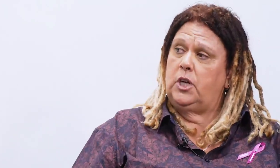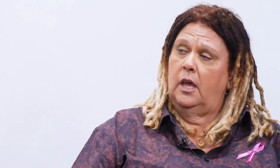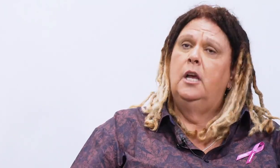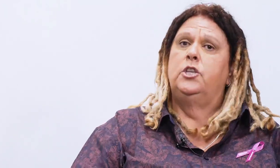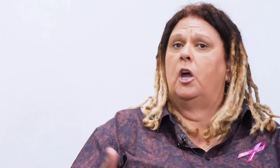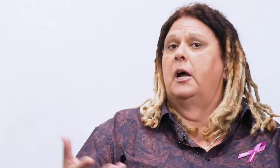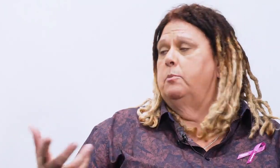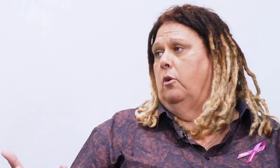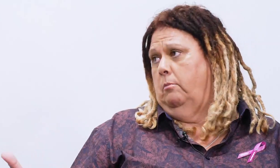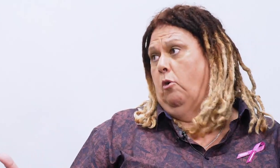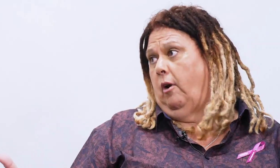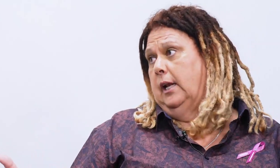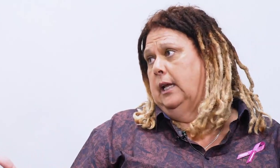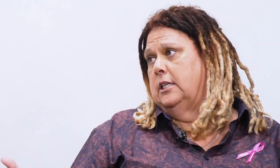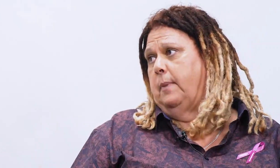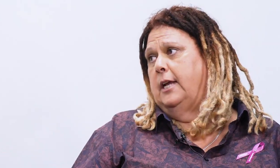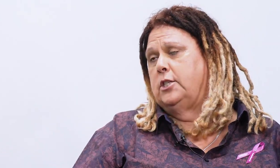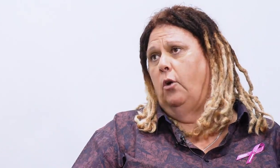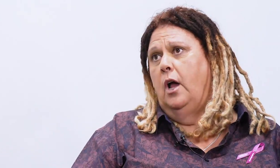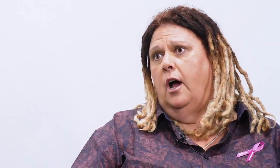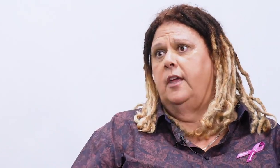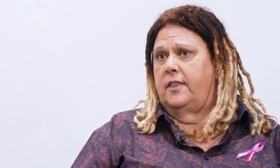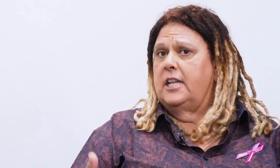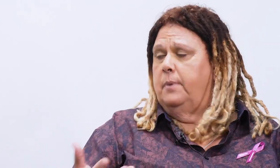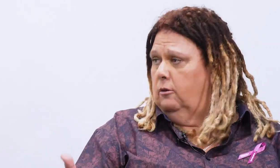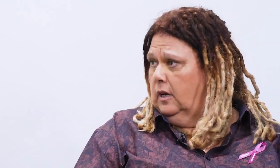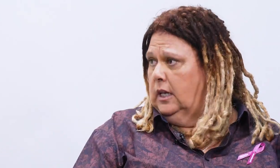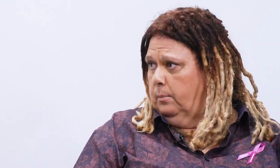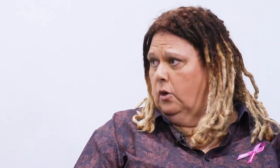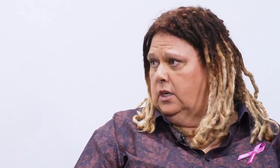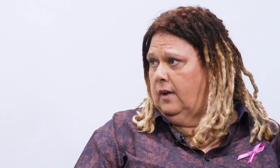each other so much more greatly in the space. So I think that that really has been the positive